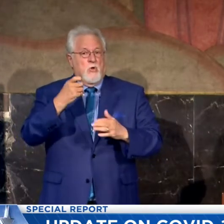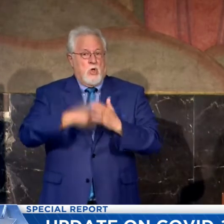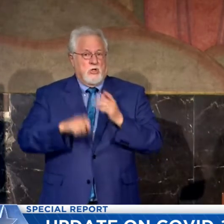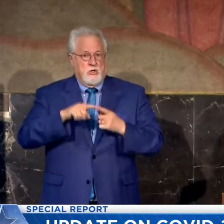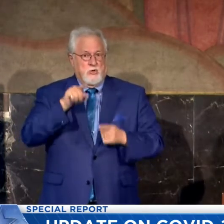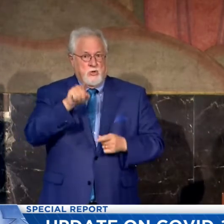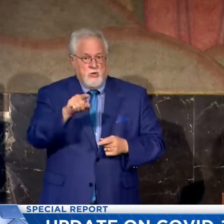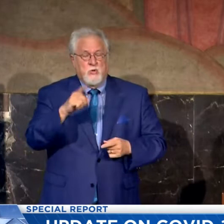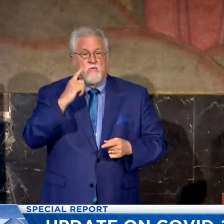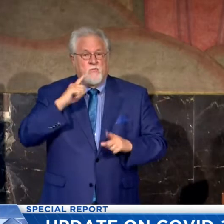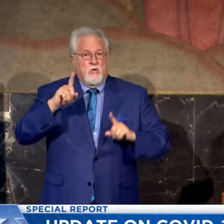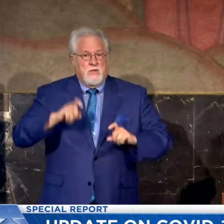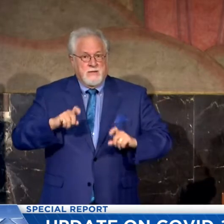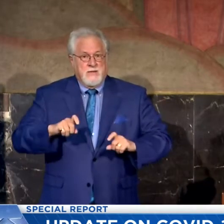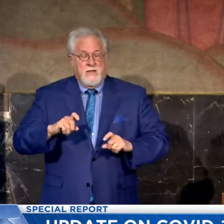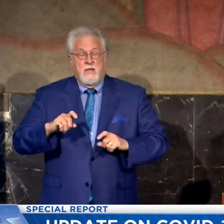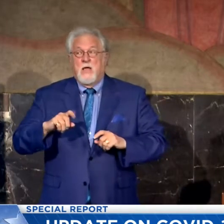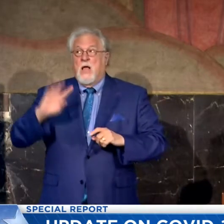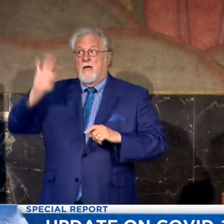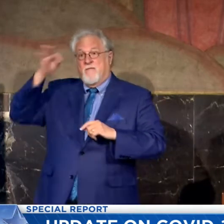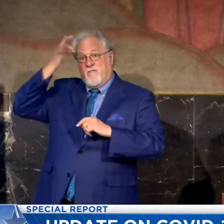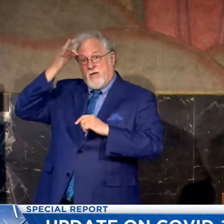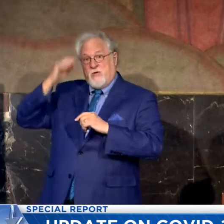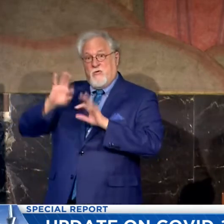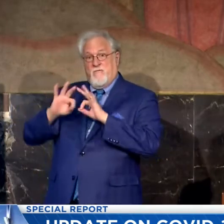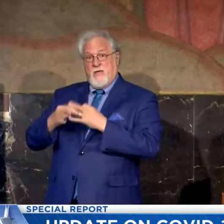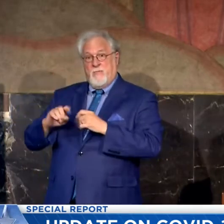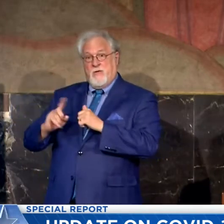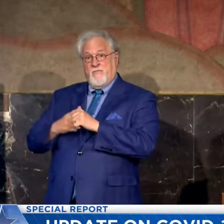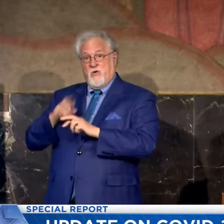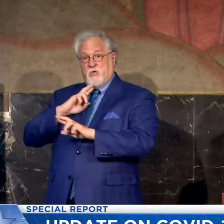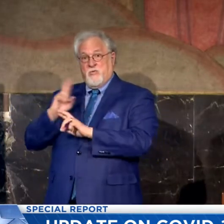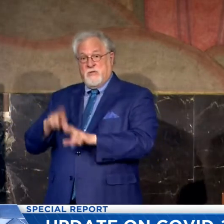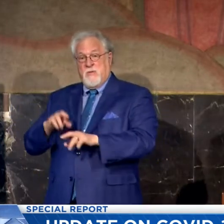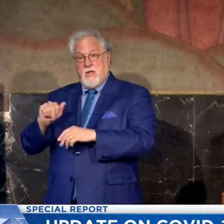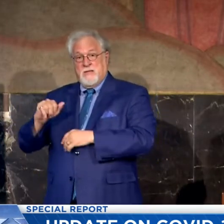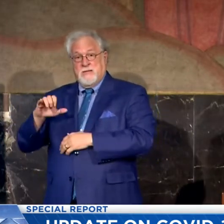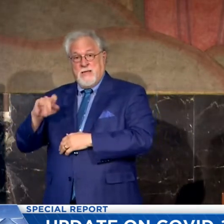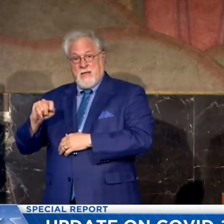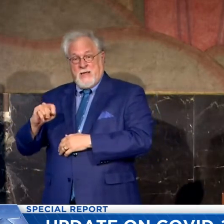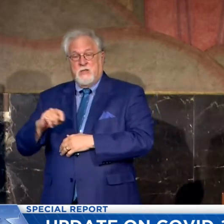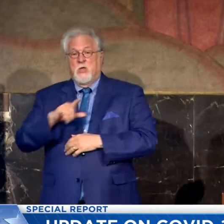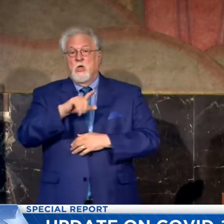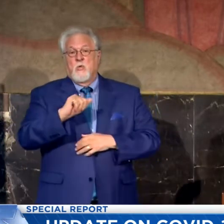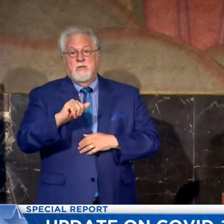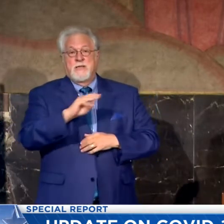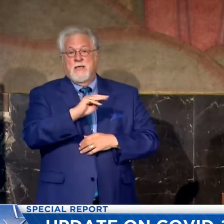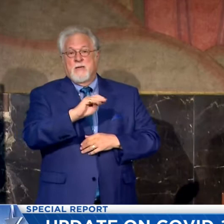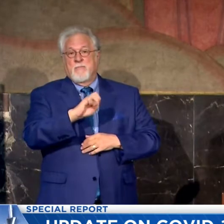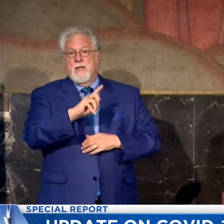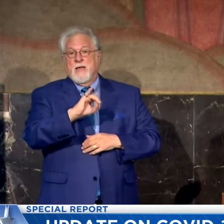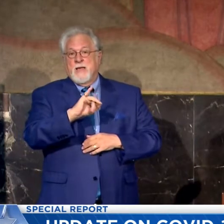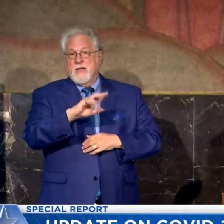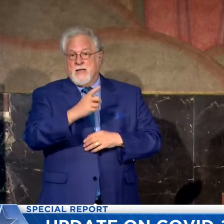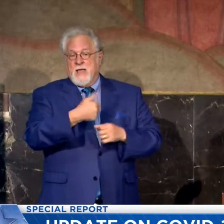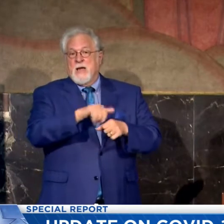EVERYONE UNDERSTANDS IT IS SAFE, EASY AND NO UPFRONT COST TO YOU TO GET TESTED.